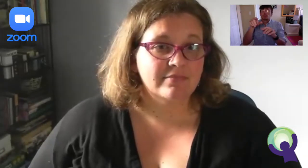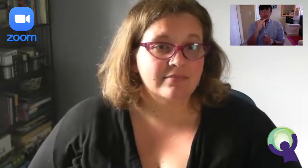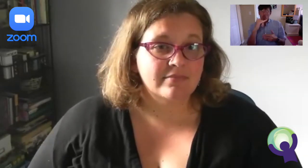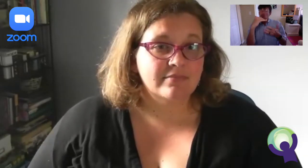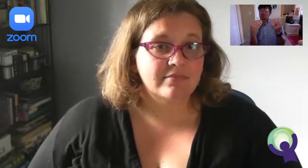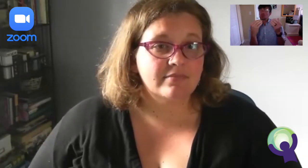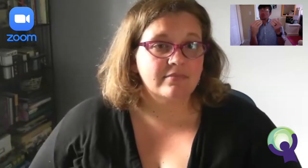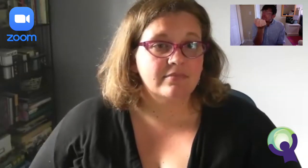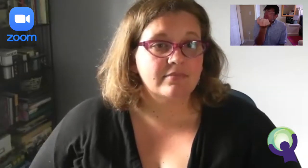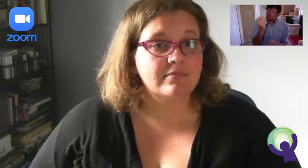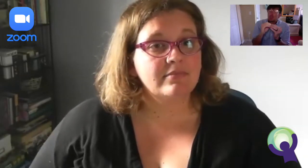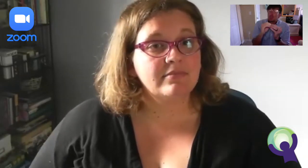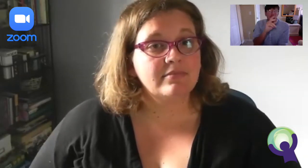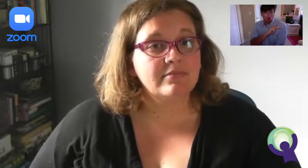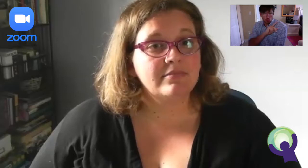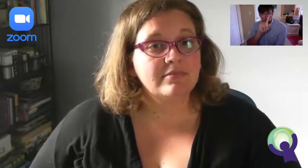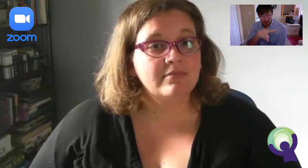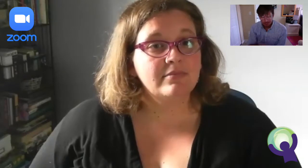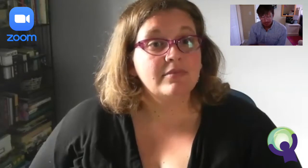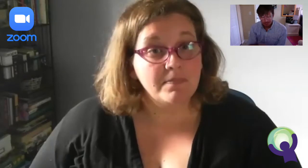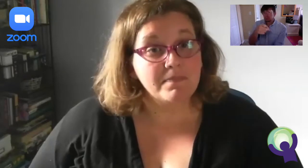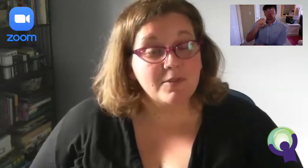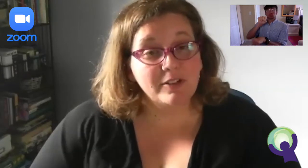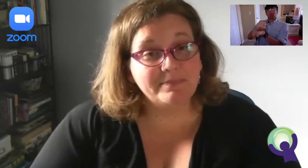Just looking over my notes--so this is